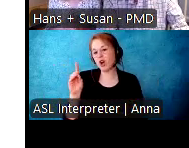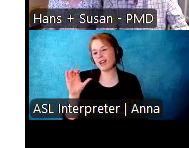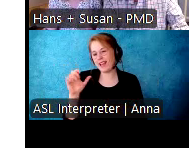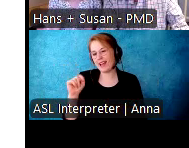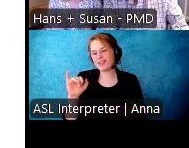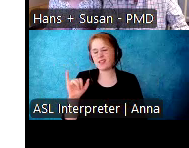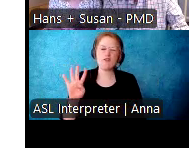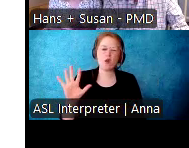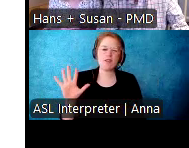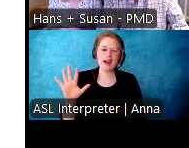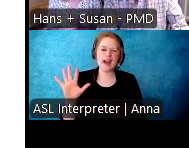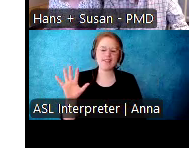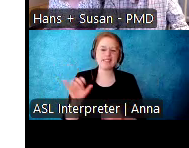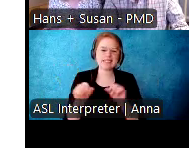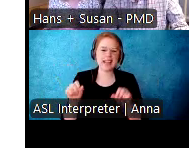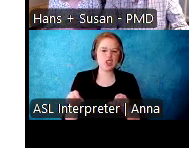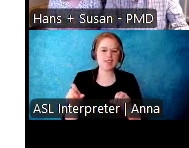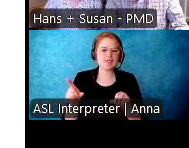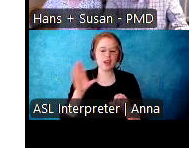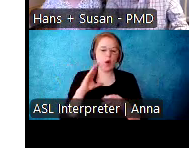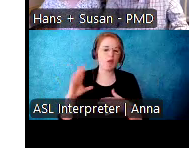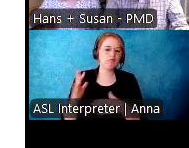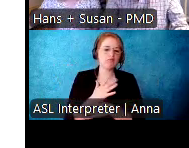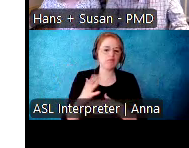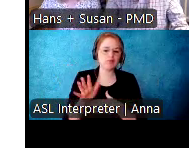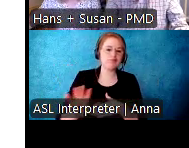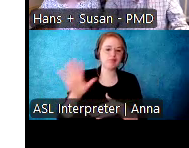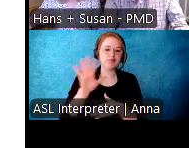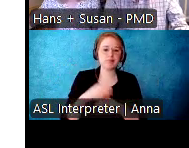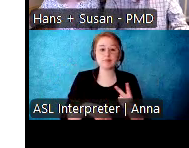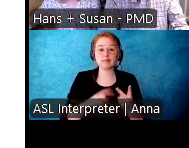that cover the breadth of the state as well as broadcast radio,